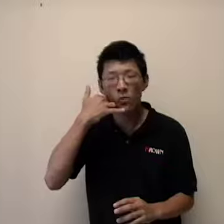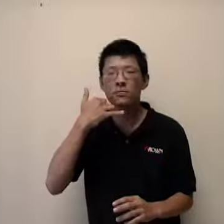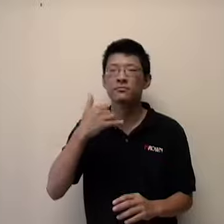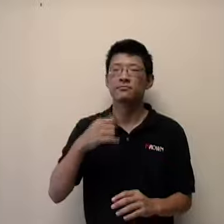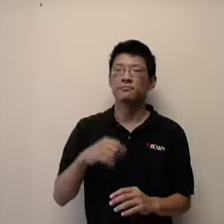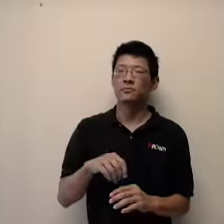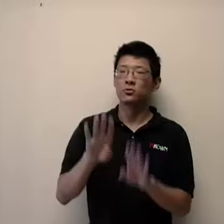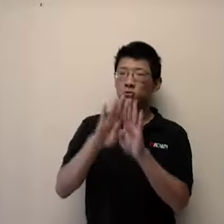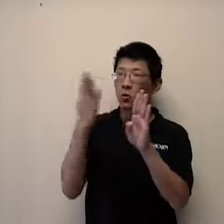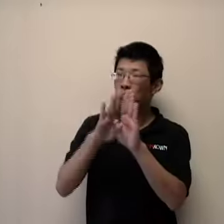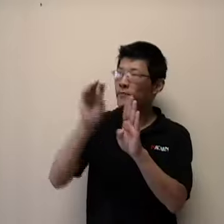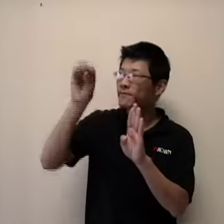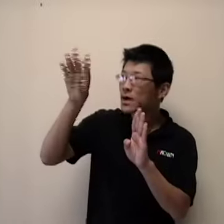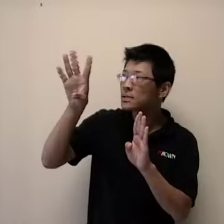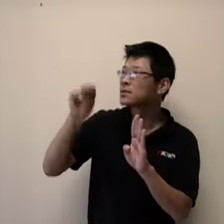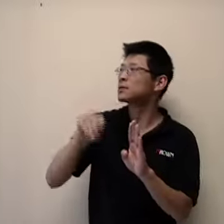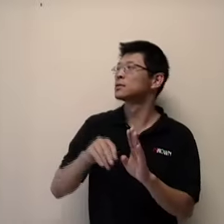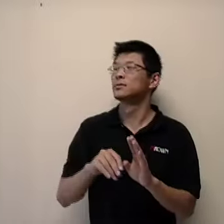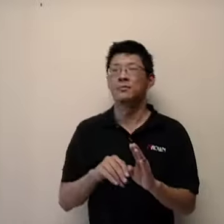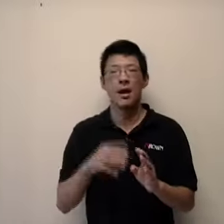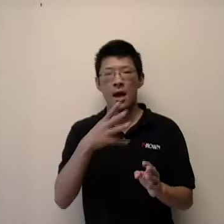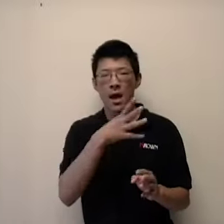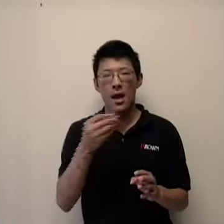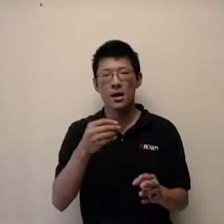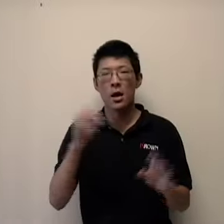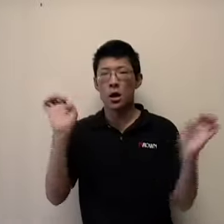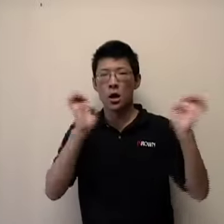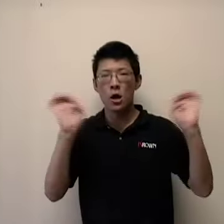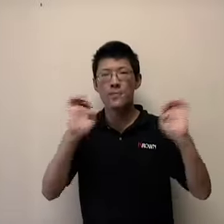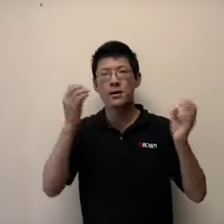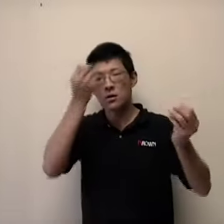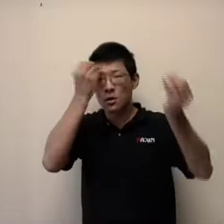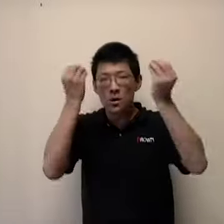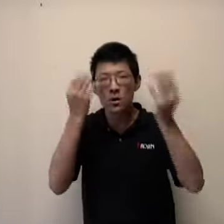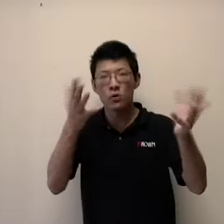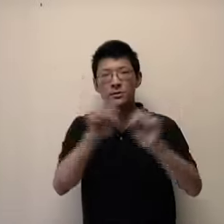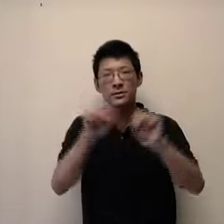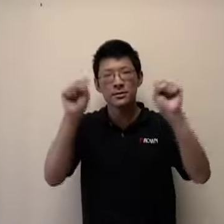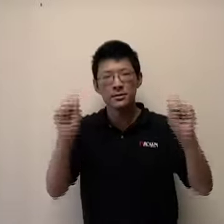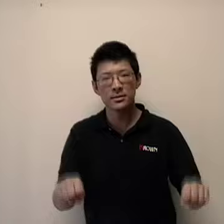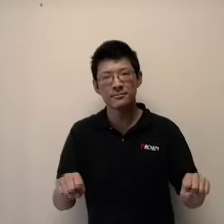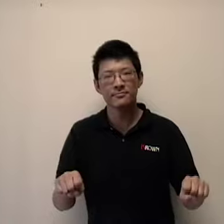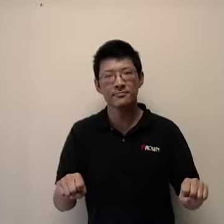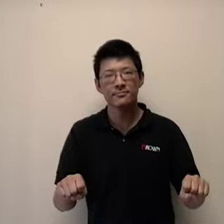door flashing, and emergency notification systems